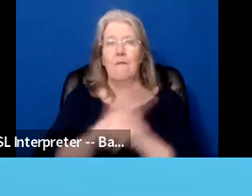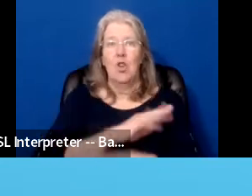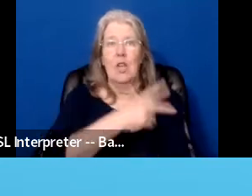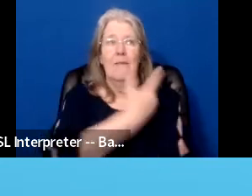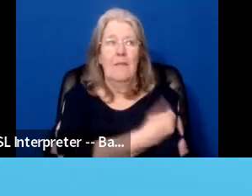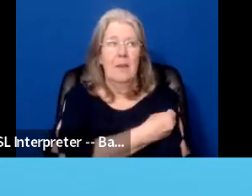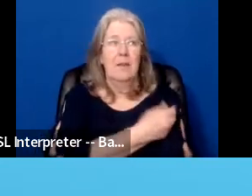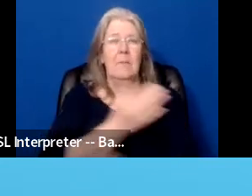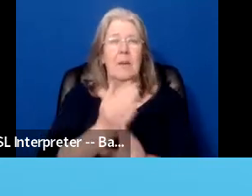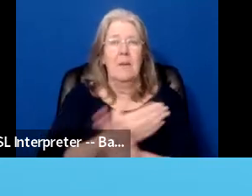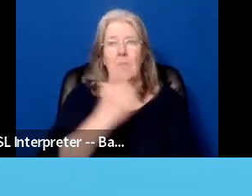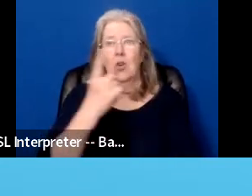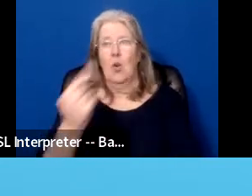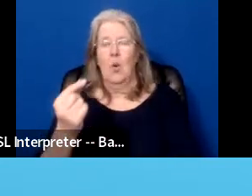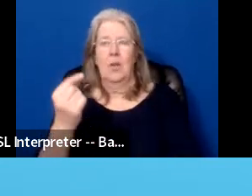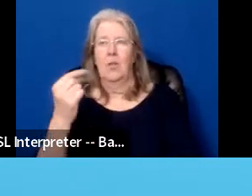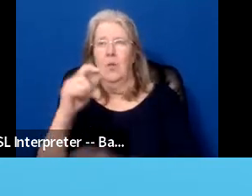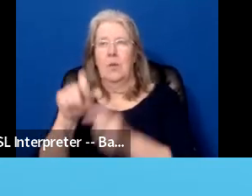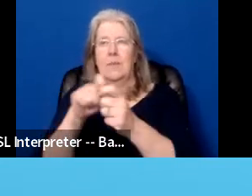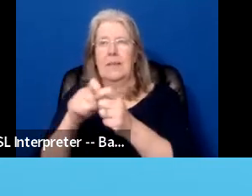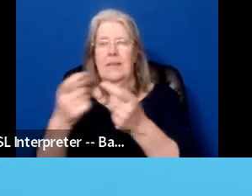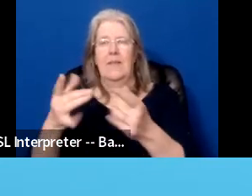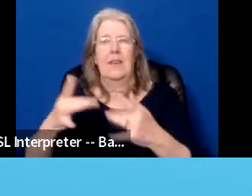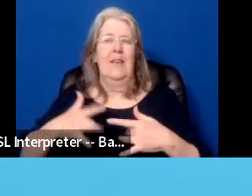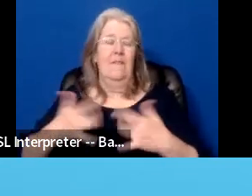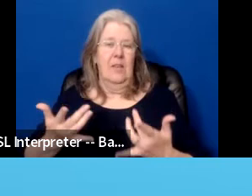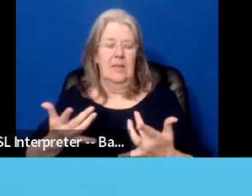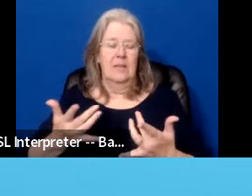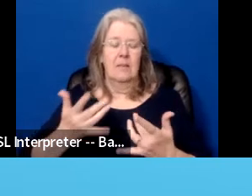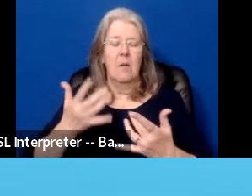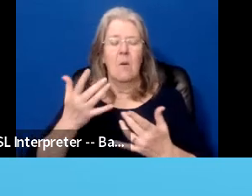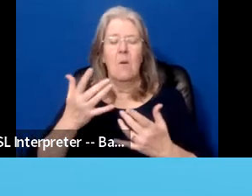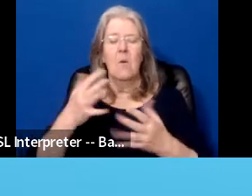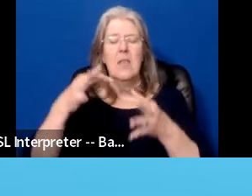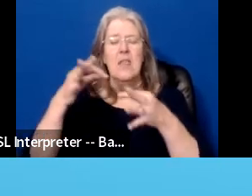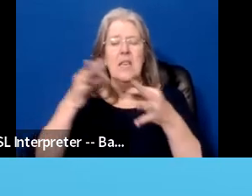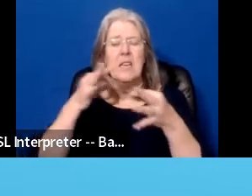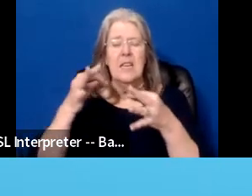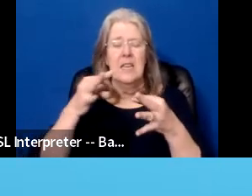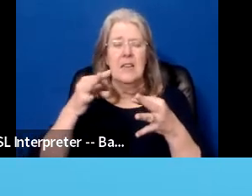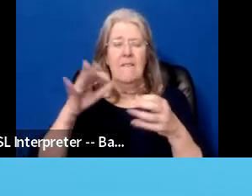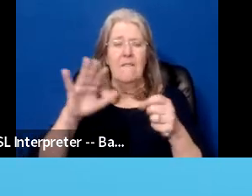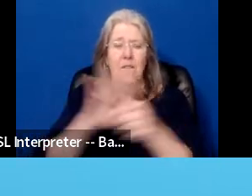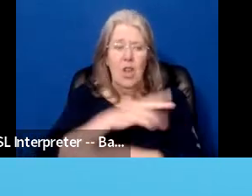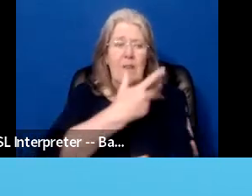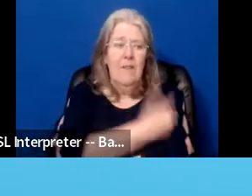attending what is the current CDC definition of fully vaccinated? Is it still the two vaccination